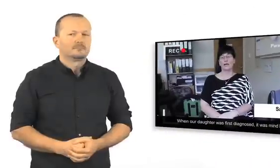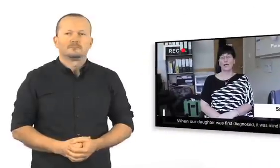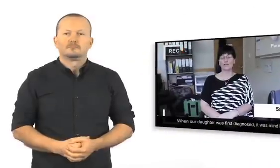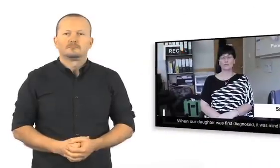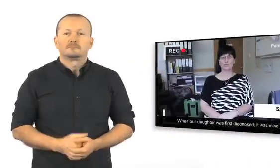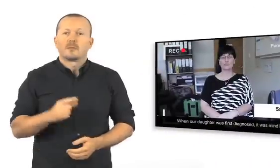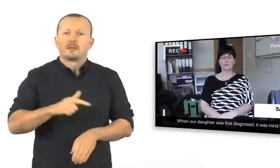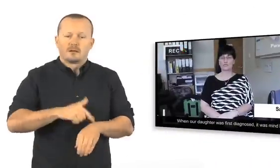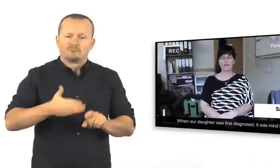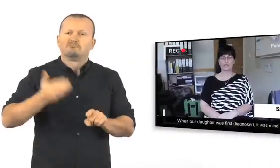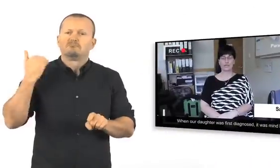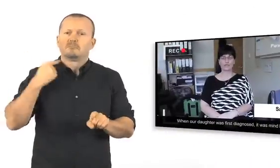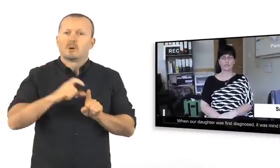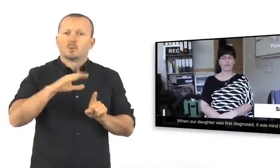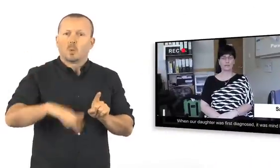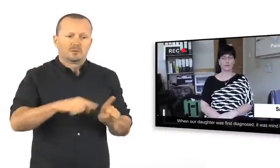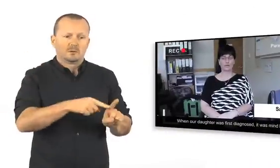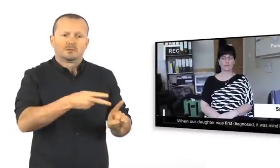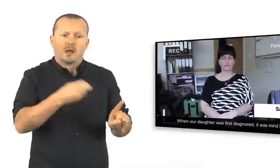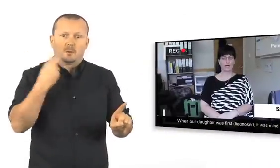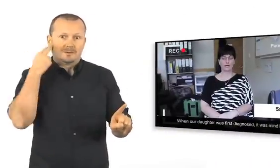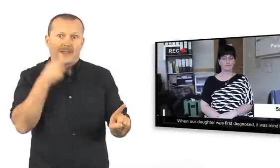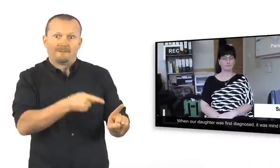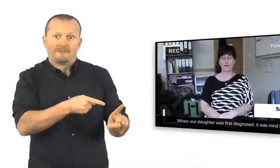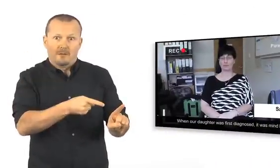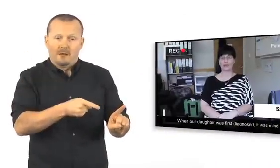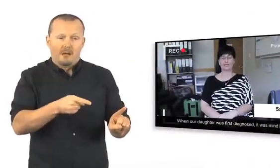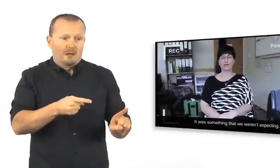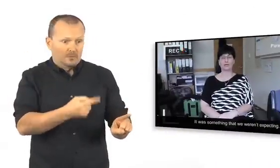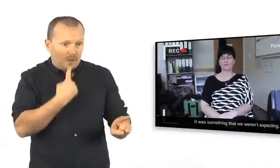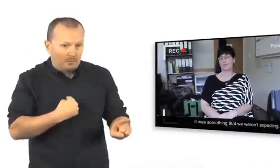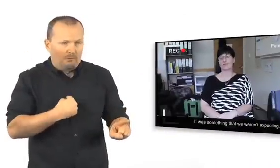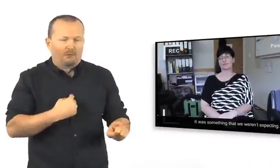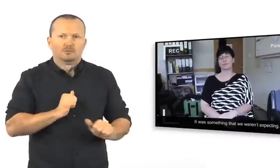Samantha: When our daughter was first diagnosed, it was mind blowing. It was something that